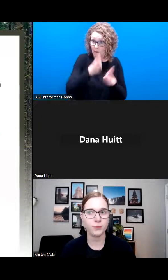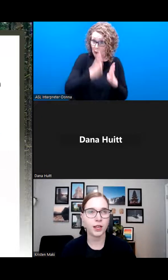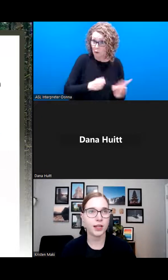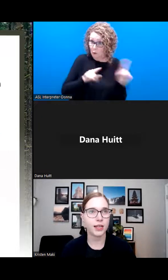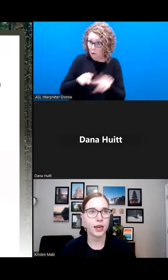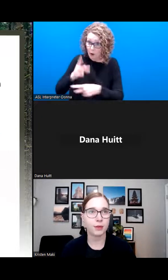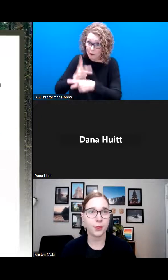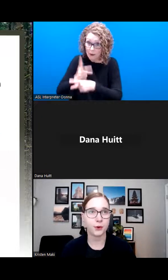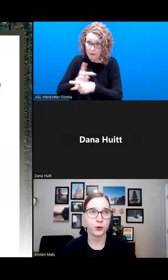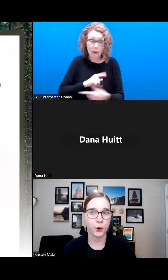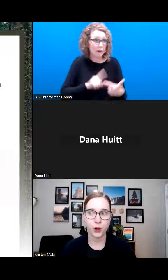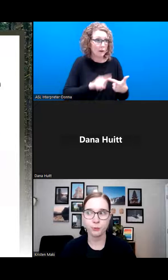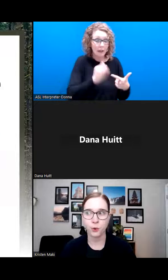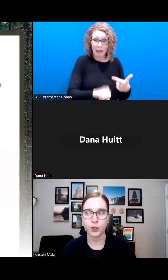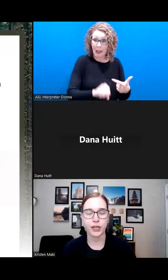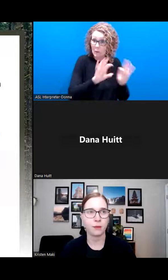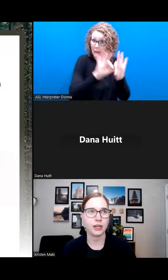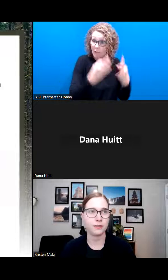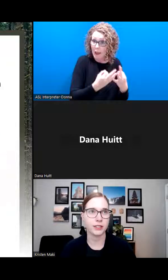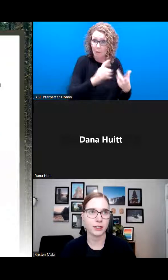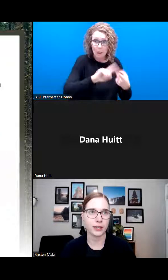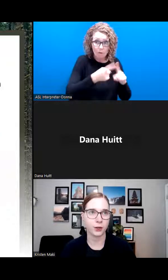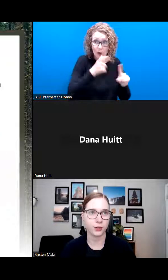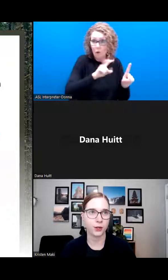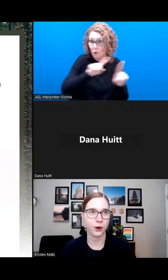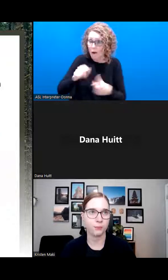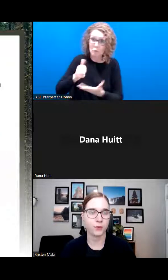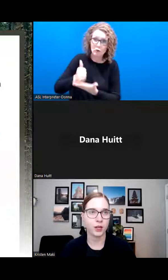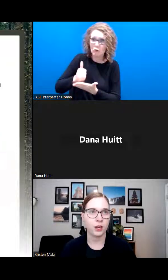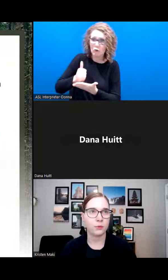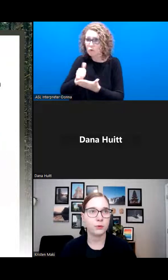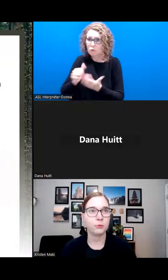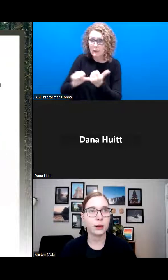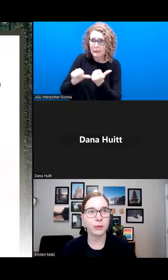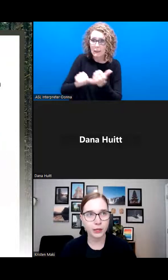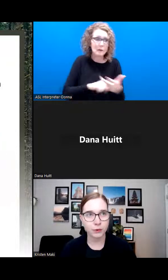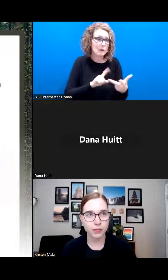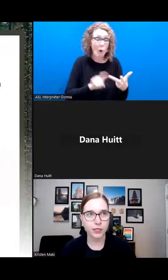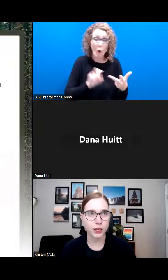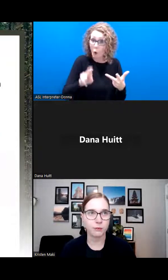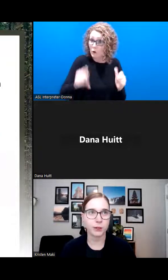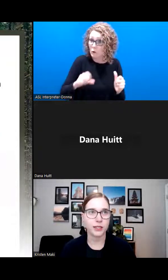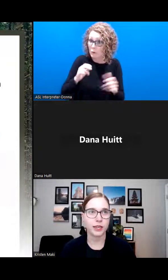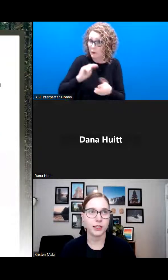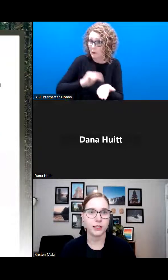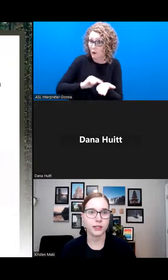. And that can happen in your own home our in a nursing home in a wide range of settings. And this is important because our